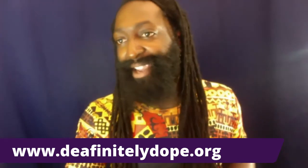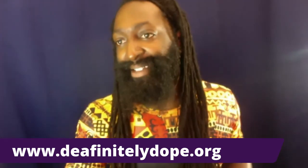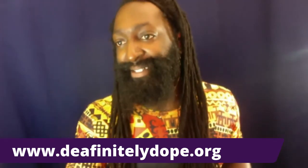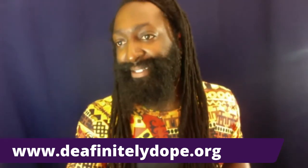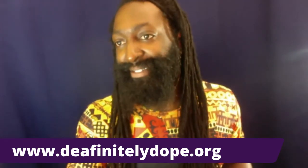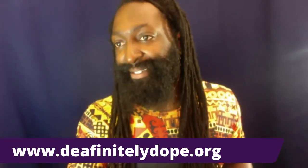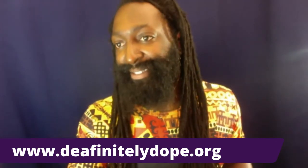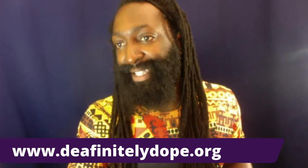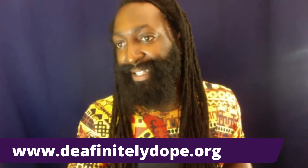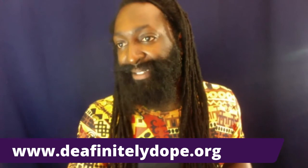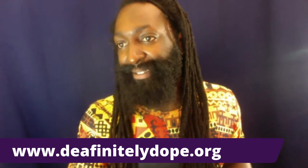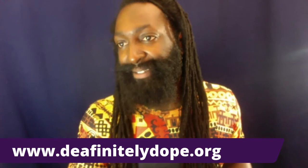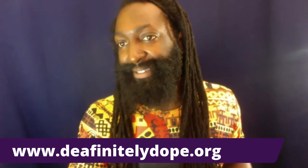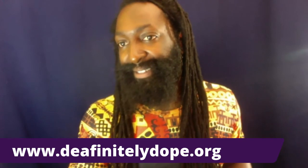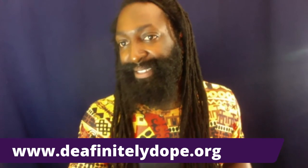I wanna bring the interpreters back on,